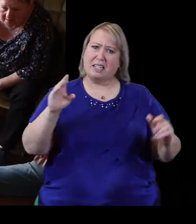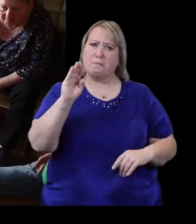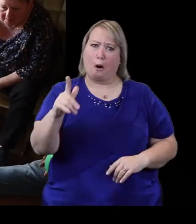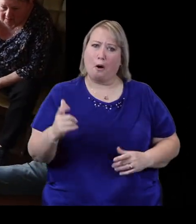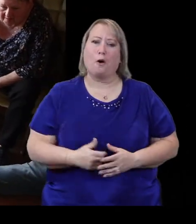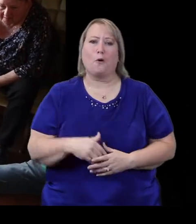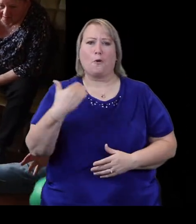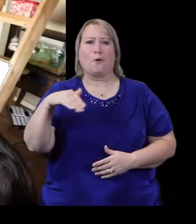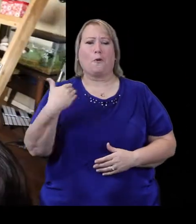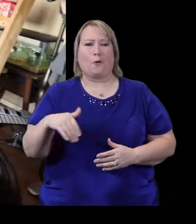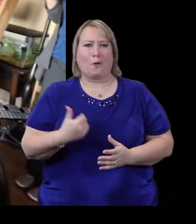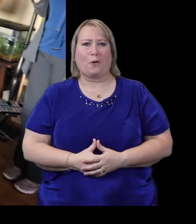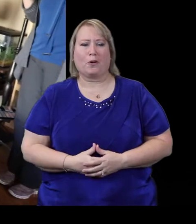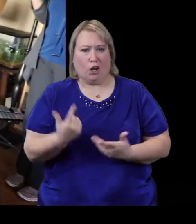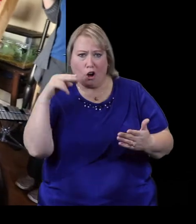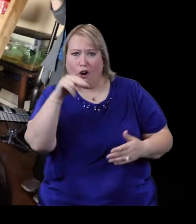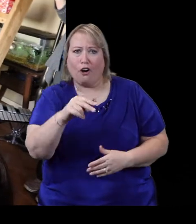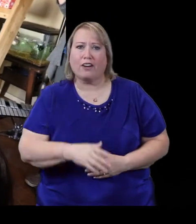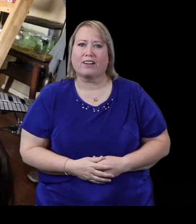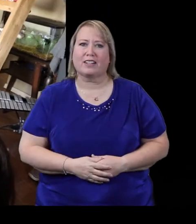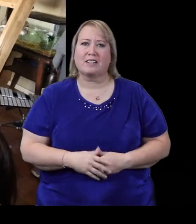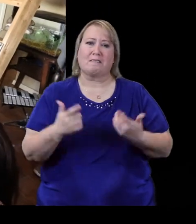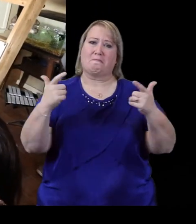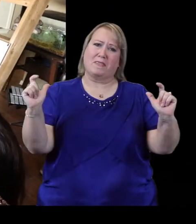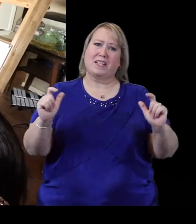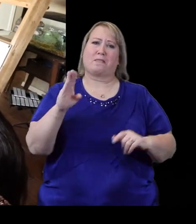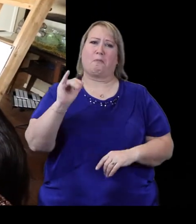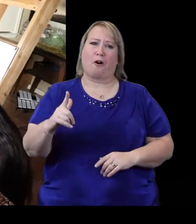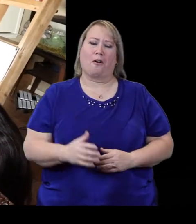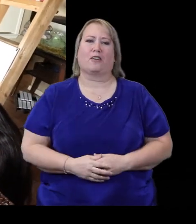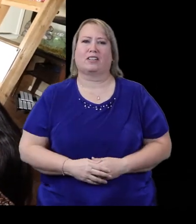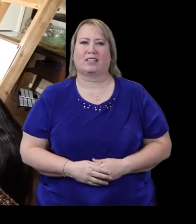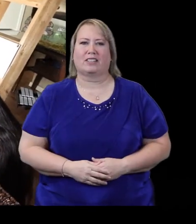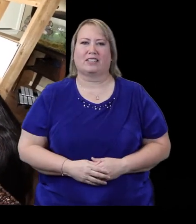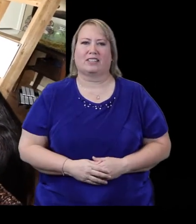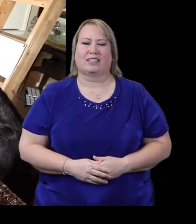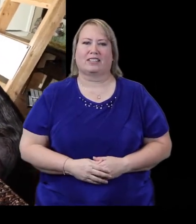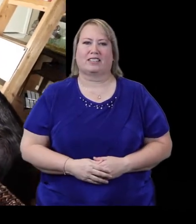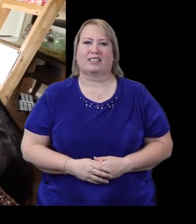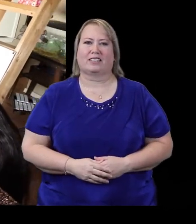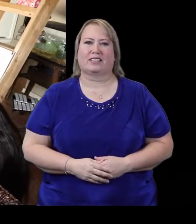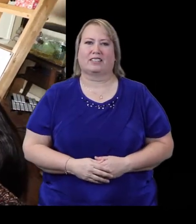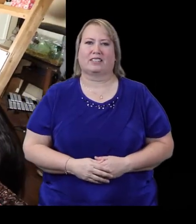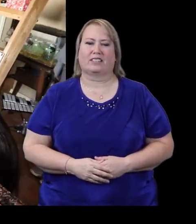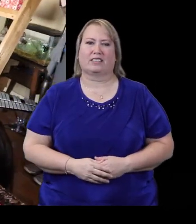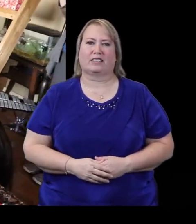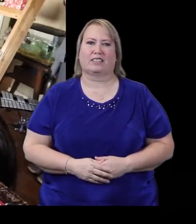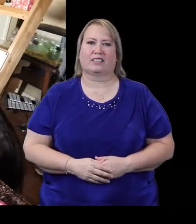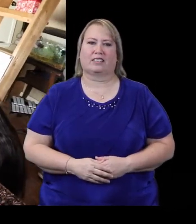Look big green ball. We did --